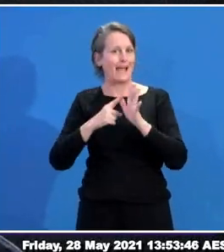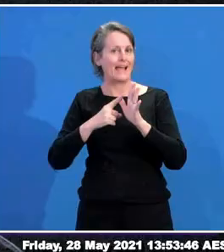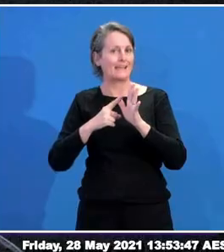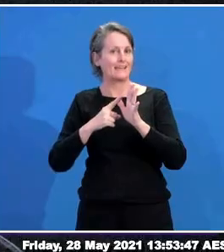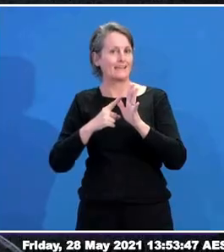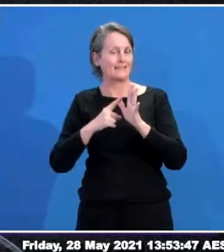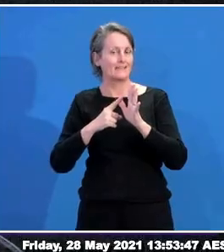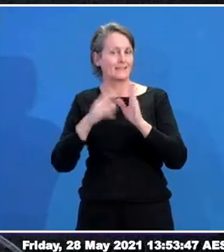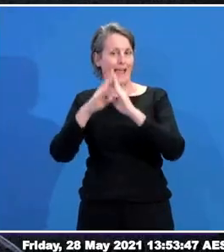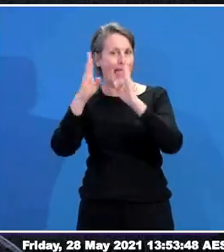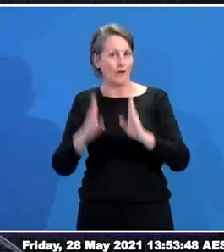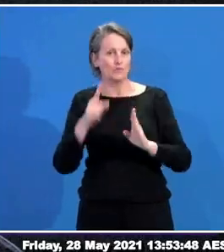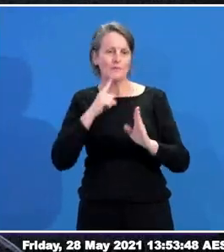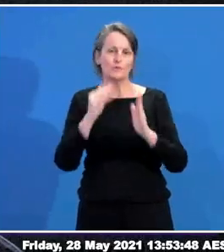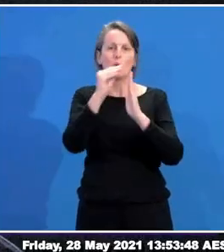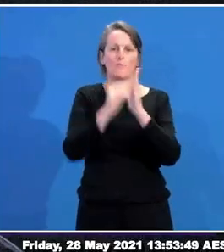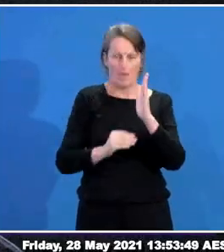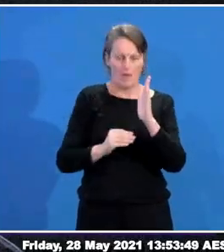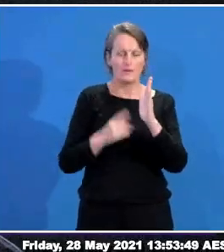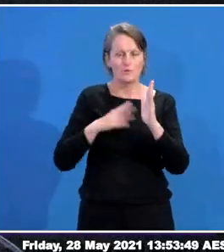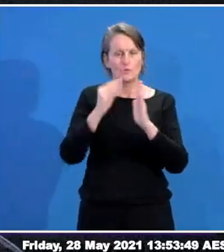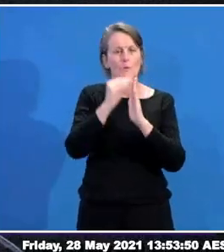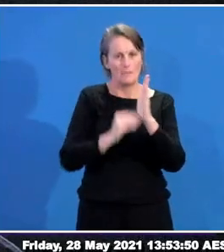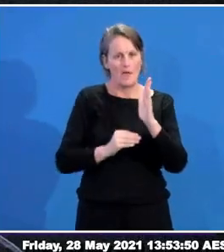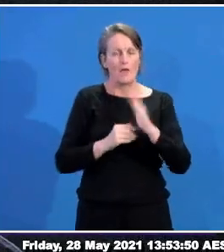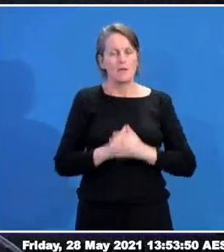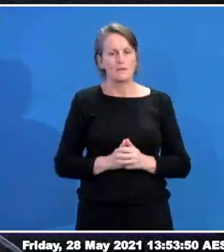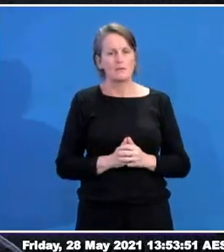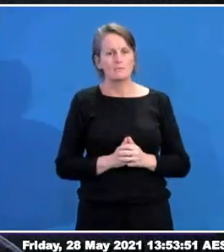market at the moment, which is a good thing as well in terms of...